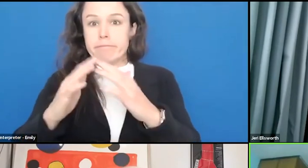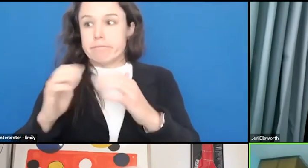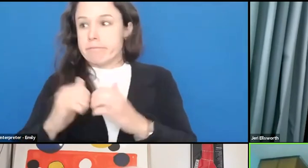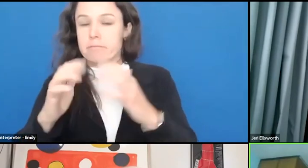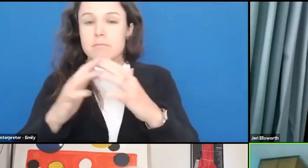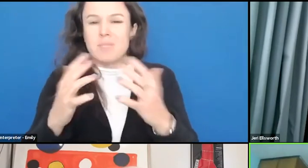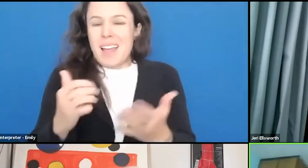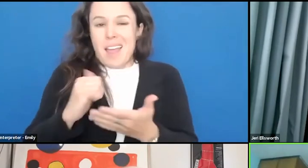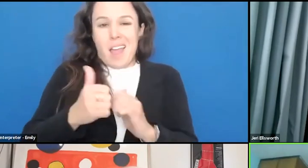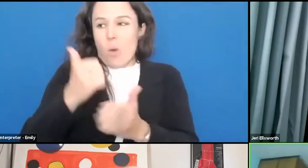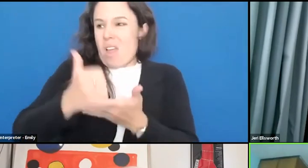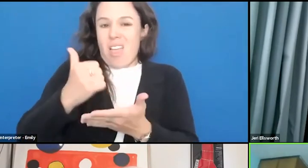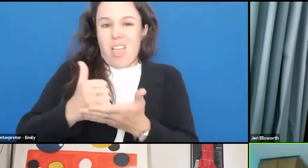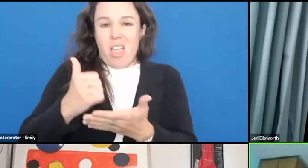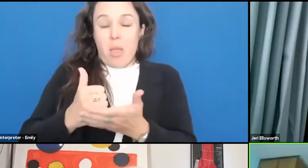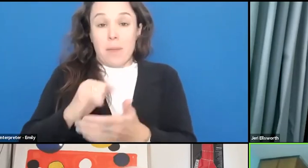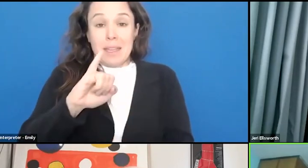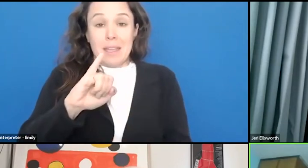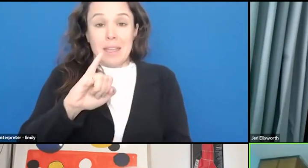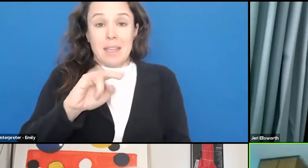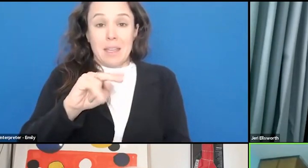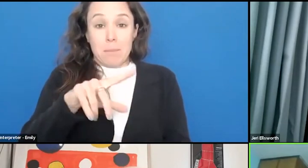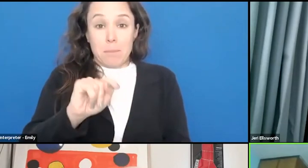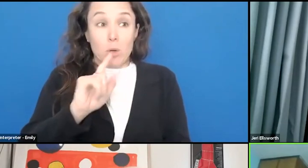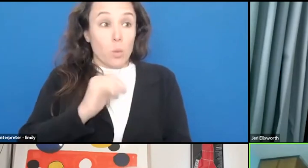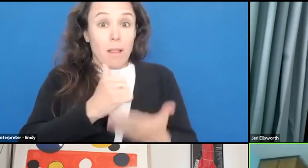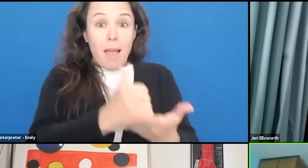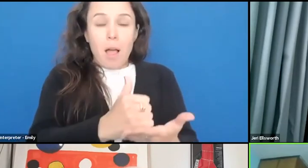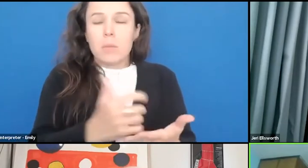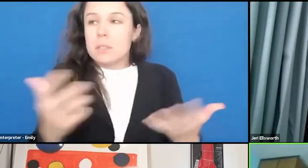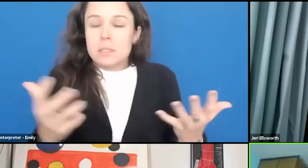help with that, with you know, is it the input device is going to help, how are we going to